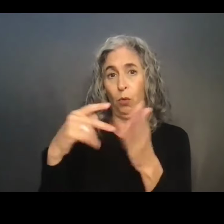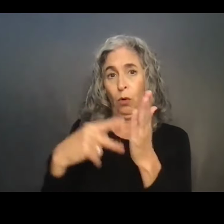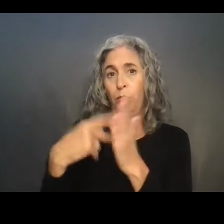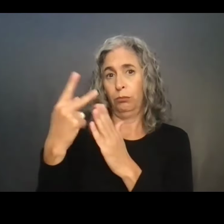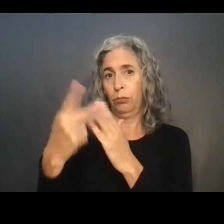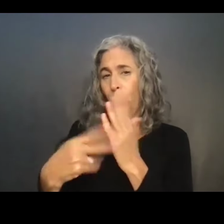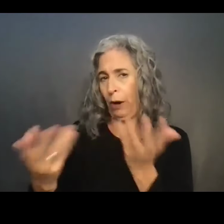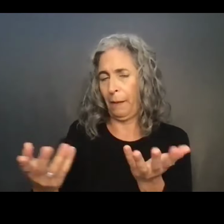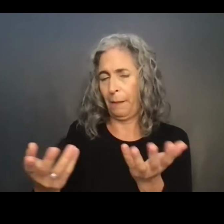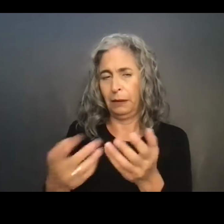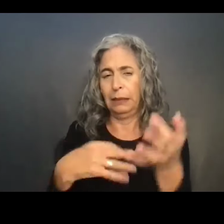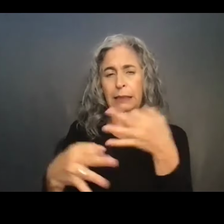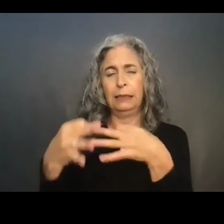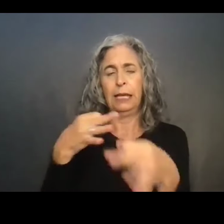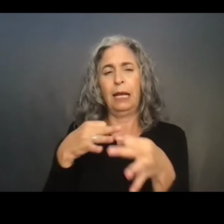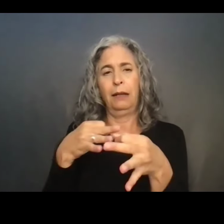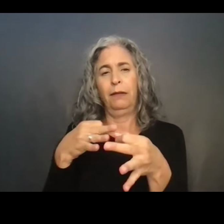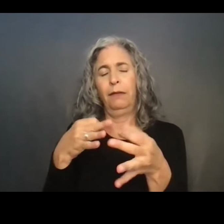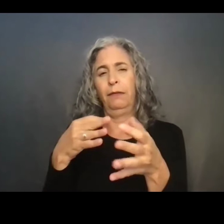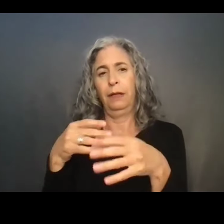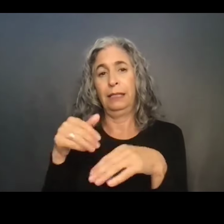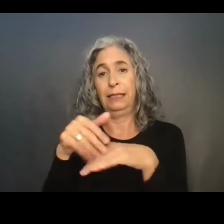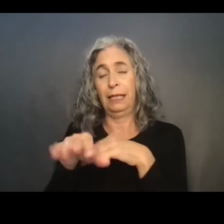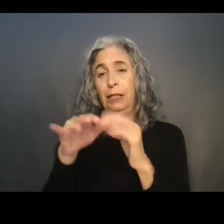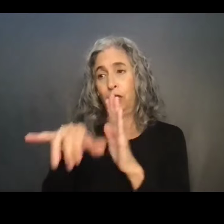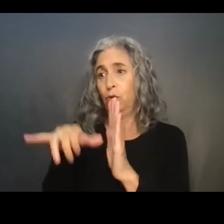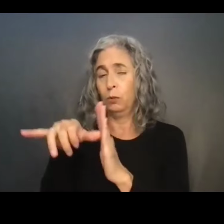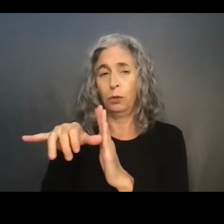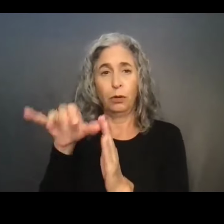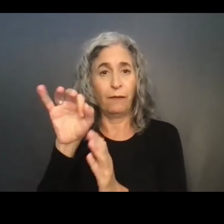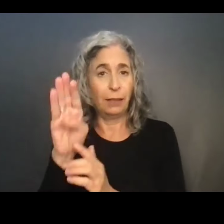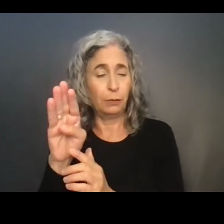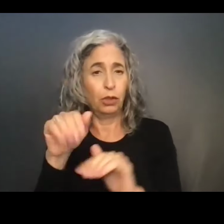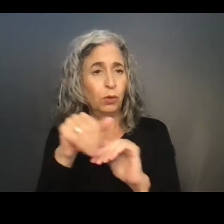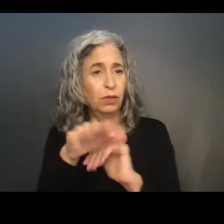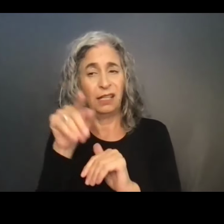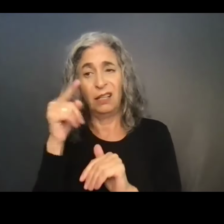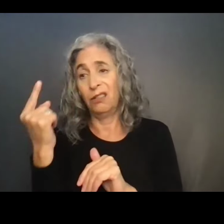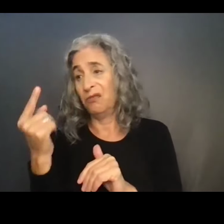And instead of sending your program to Youtube or Facebook, you could just send it to for example,